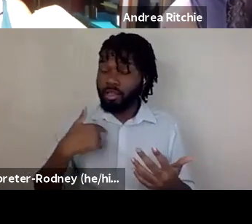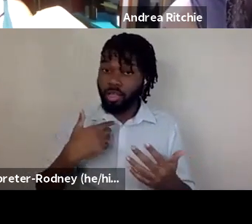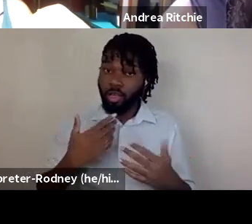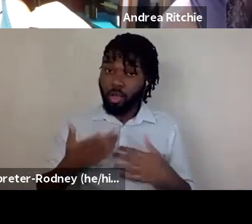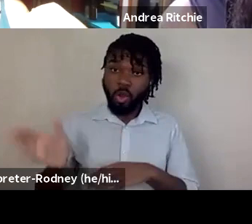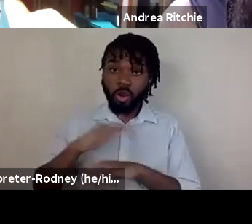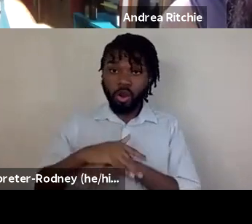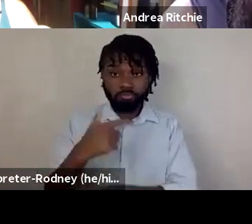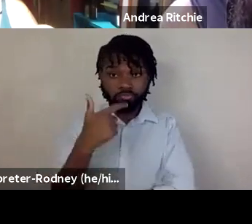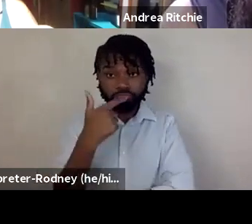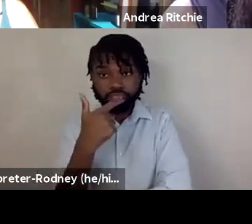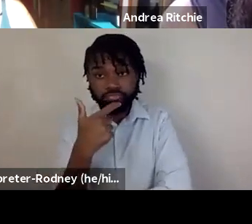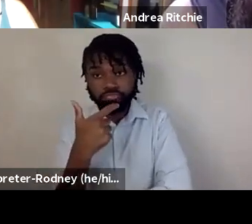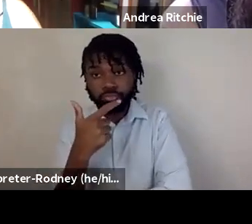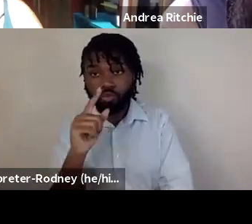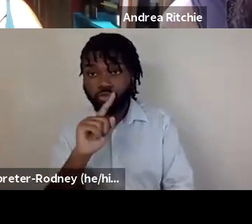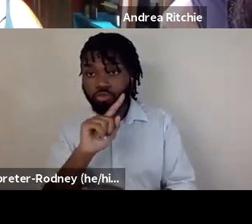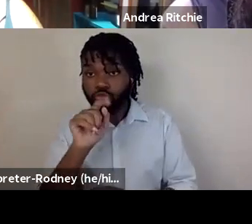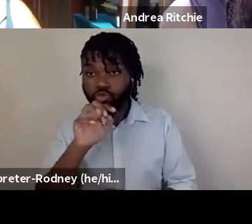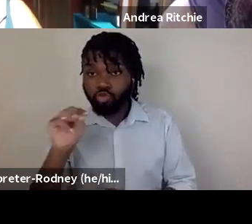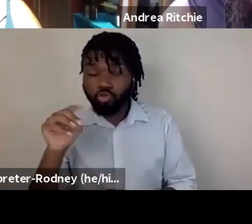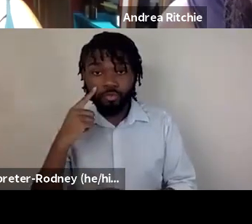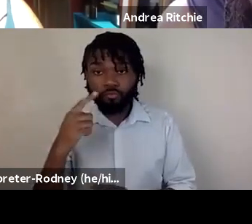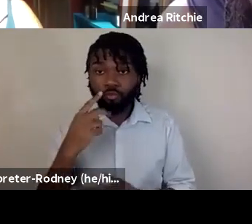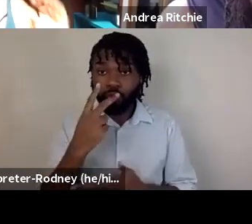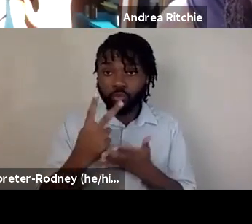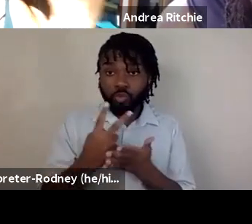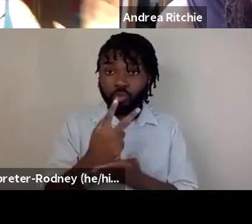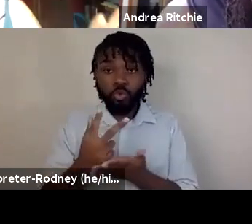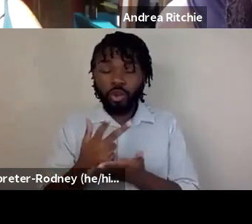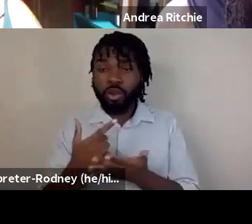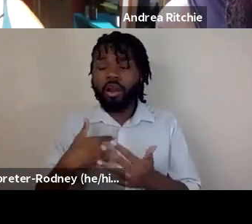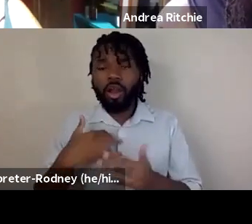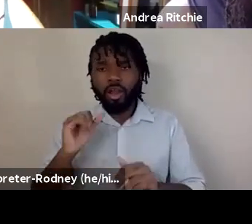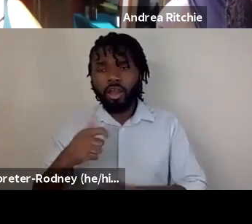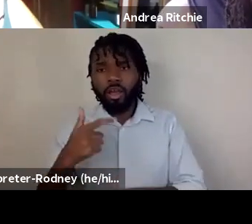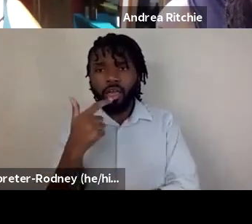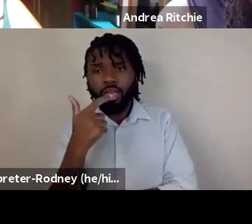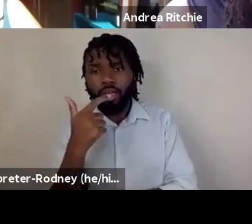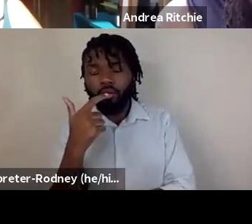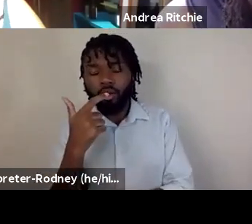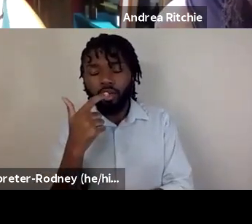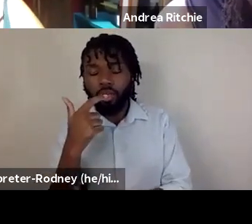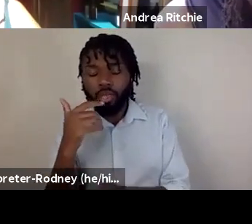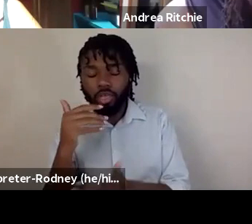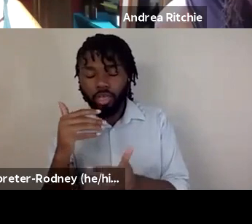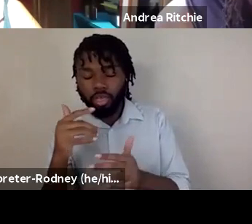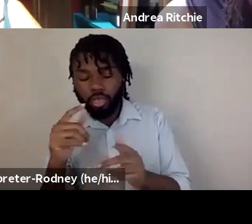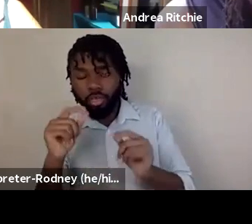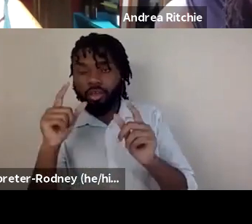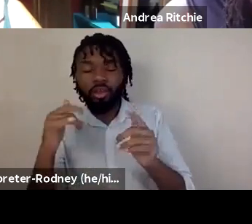my brain going someplace else and my butt going another. But I'm just like, we could talk about this stuff all day.